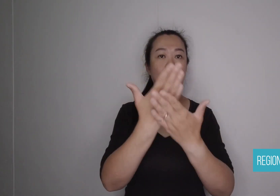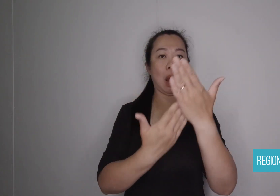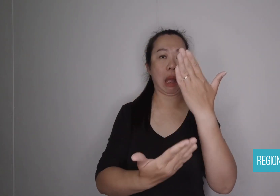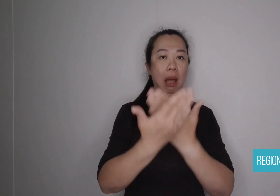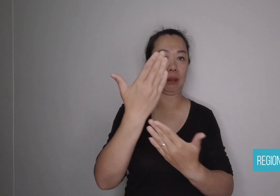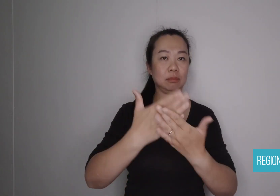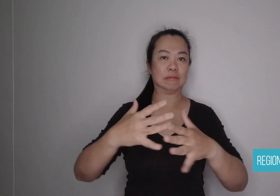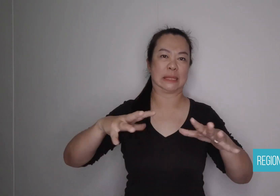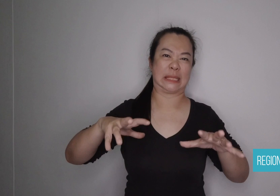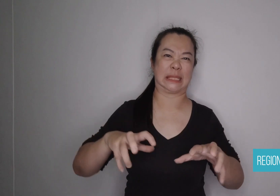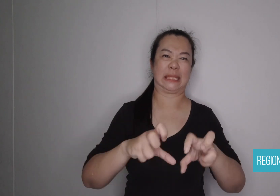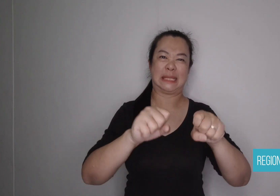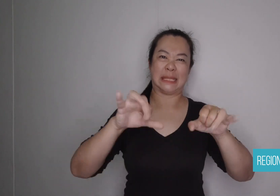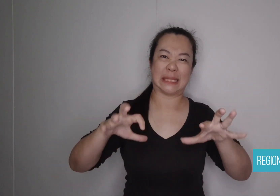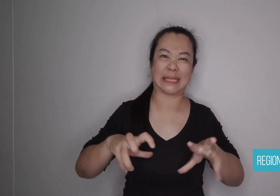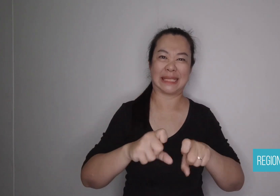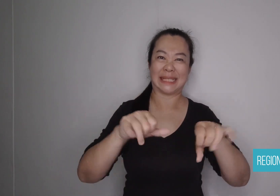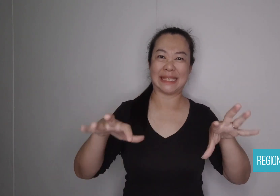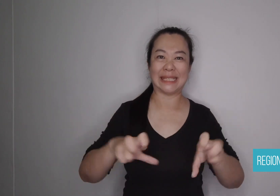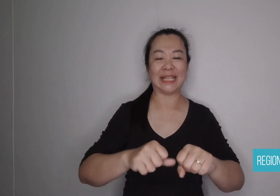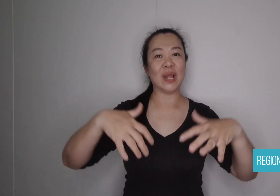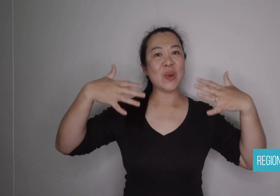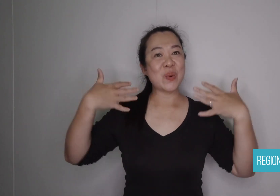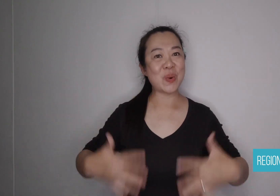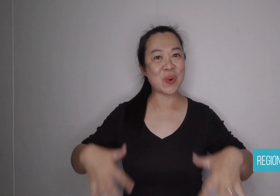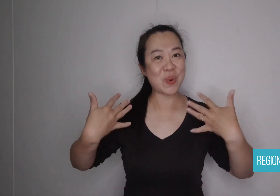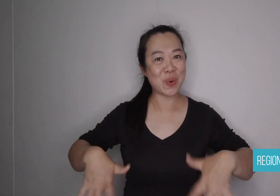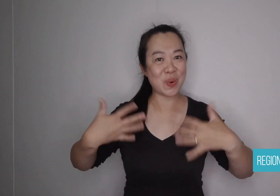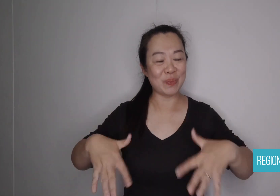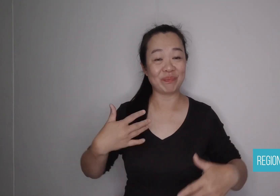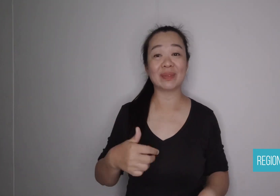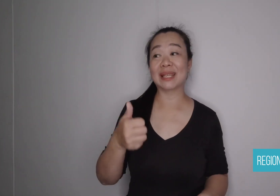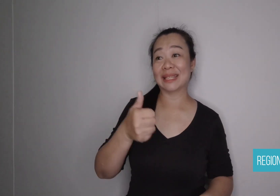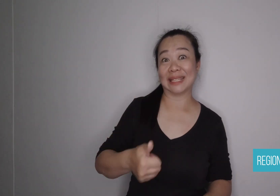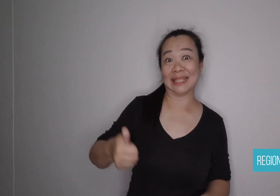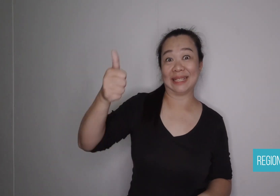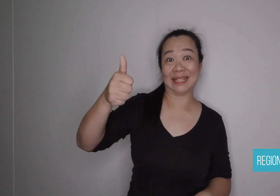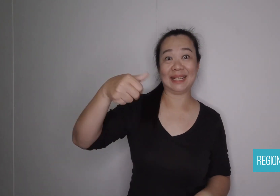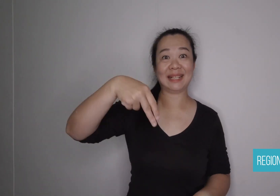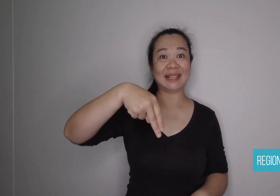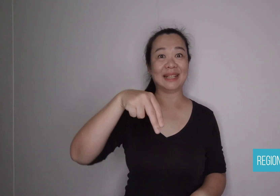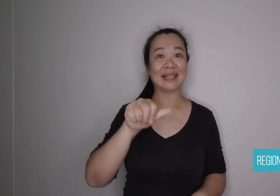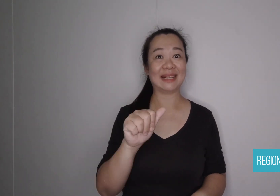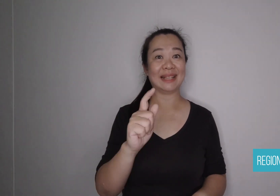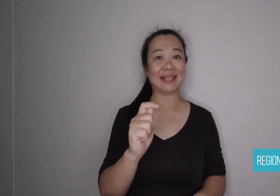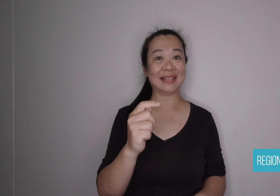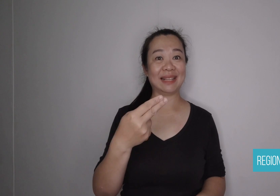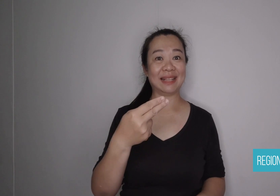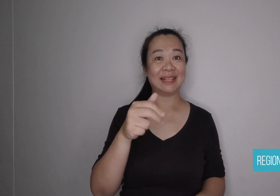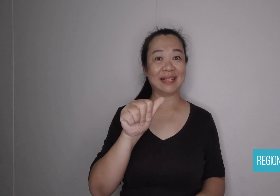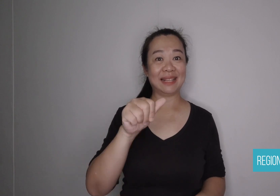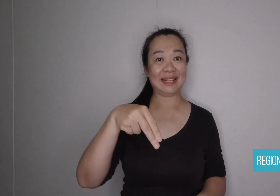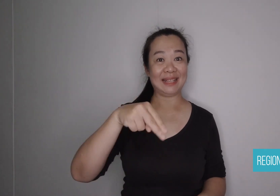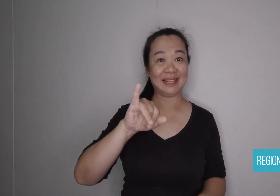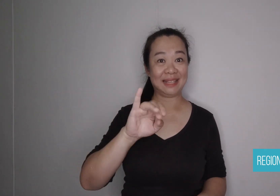they only use their hands to knead the dough. Nathaniel